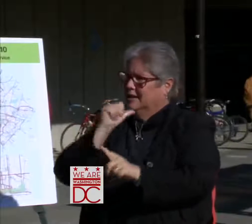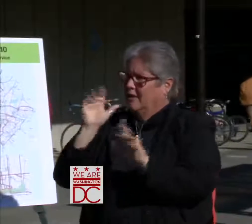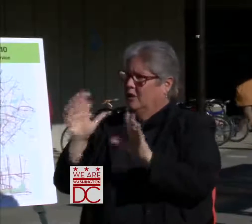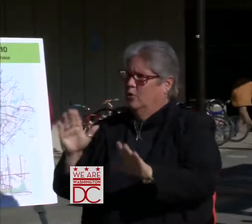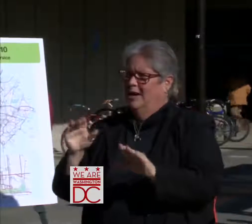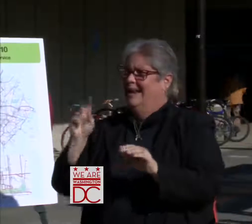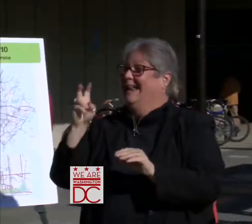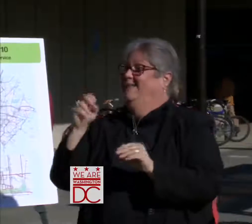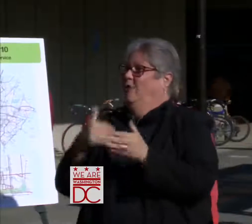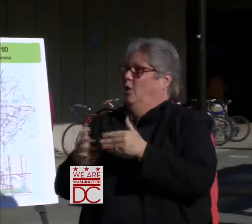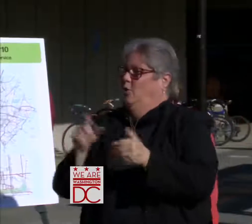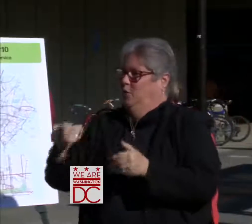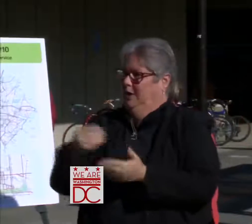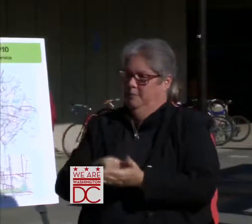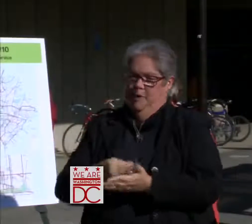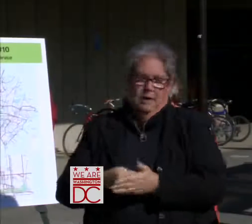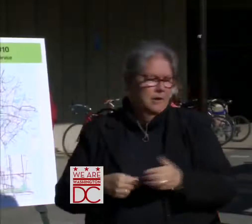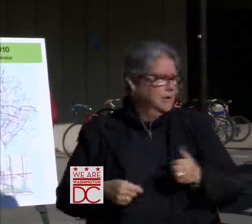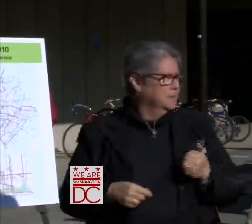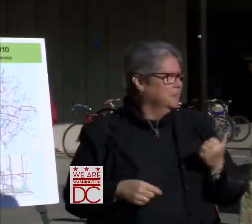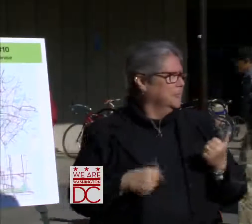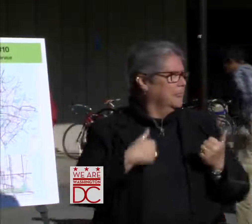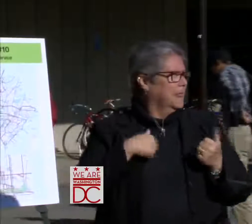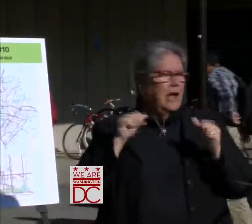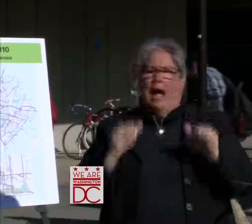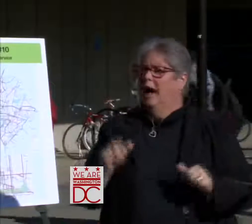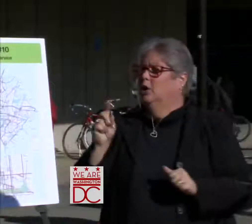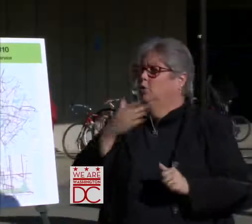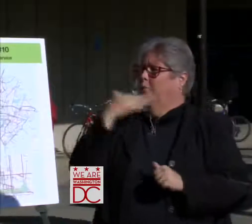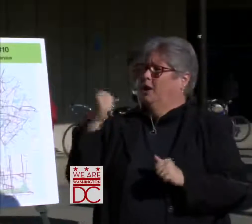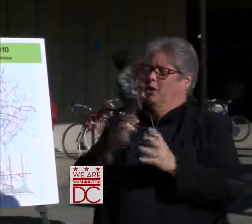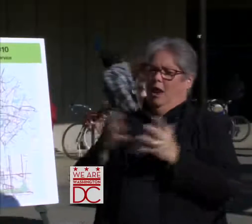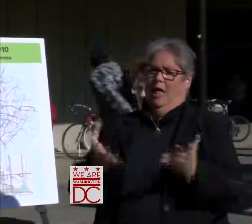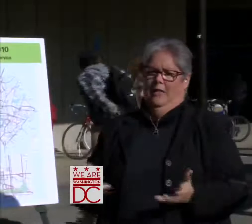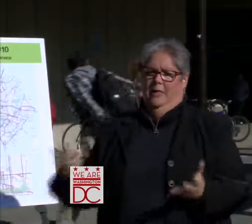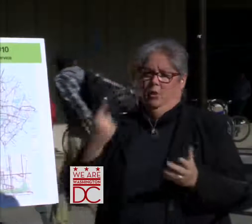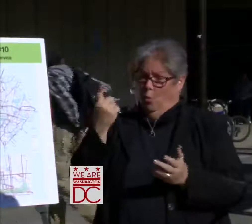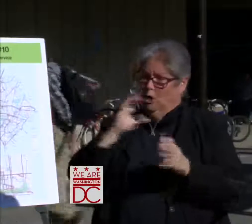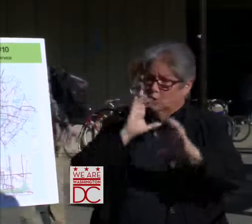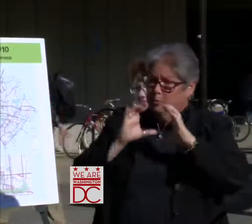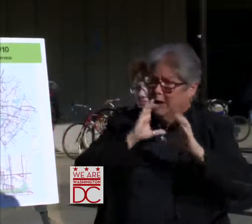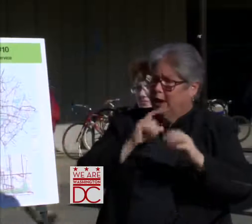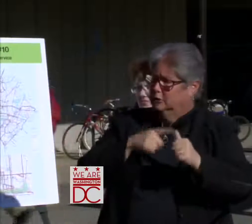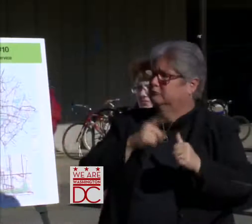STATE OF THE SYSTEM IS WHAT IT IS? YOU KNOW, I CAN DO BETTER AT LOTS OF THINGS. ONE OF THEM IS COMMUNICATIONS FOR SURE.